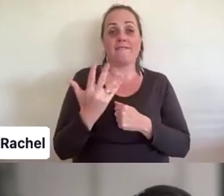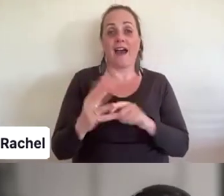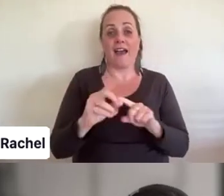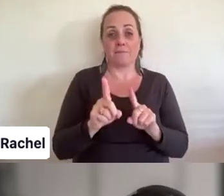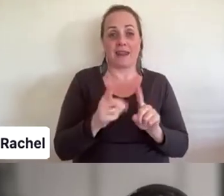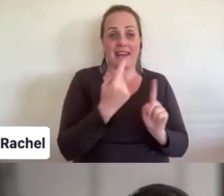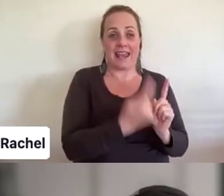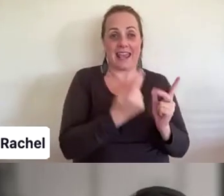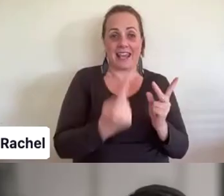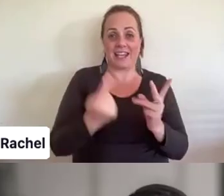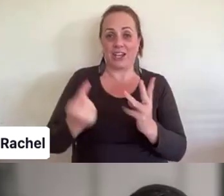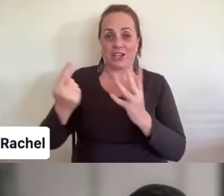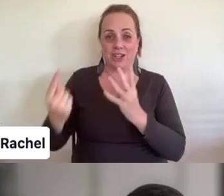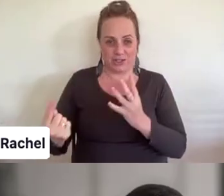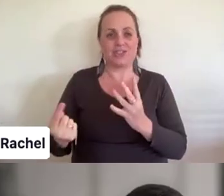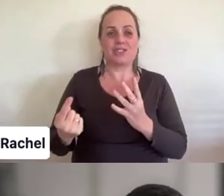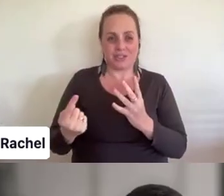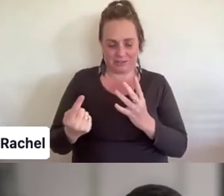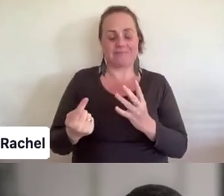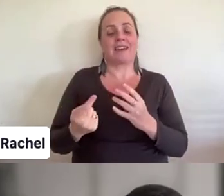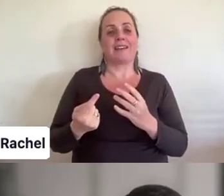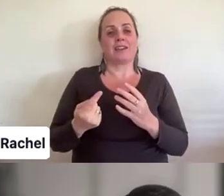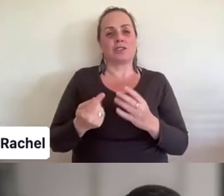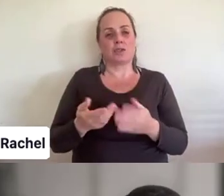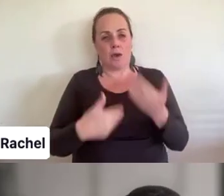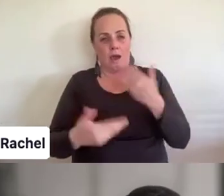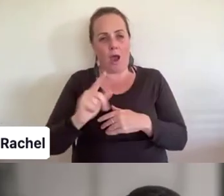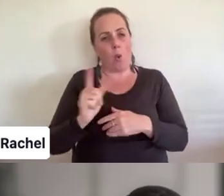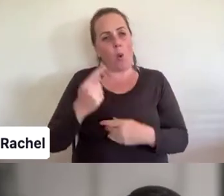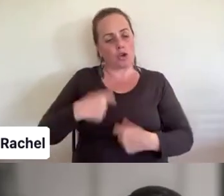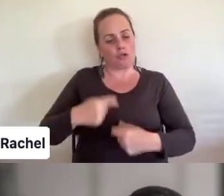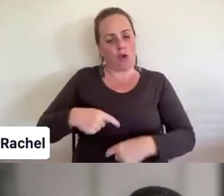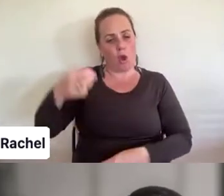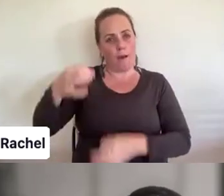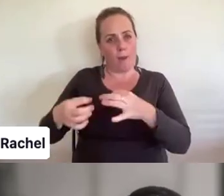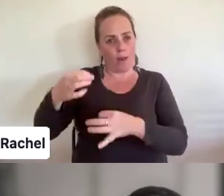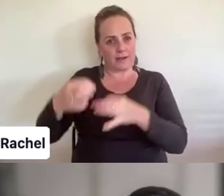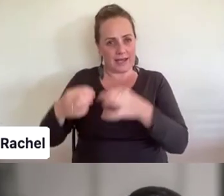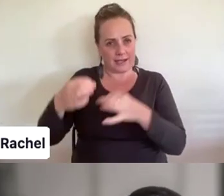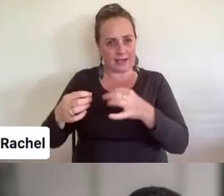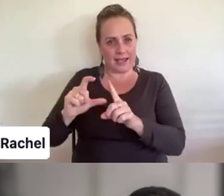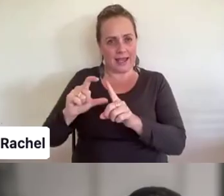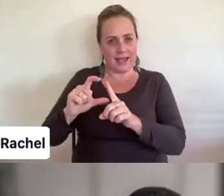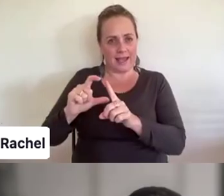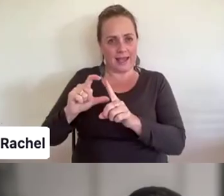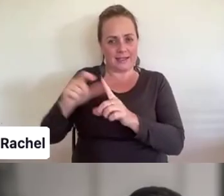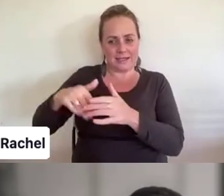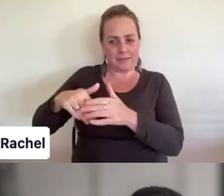addressing the question, what role do politics and democratic process play in creating inclusion